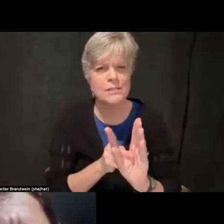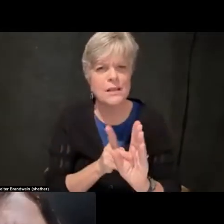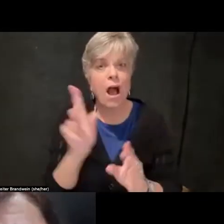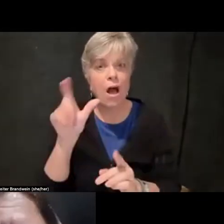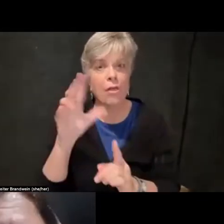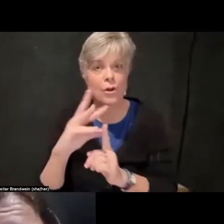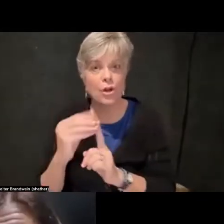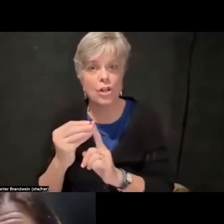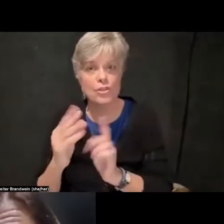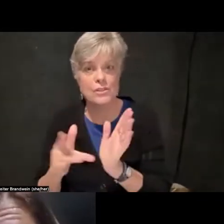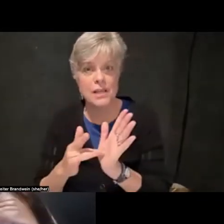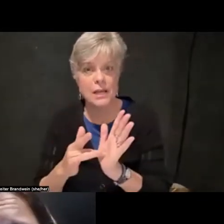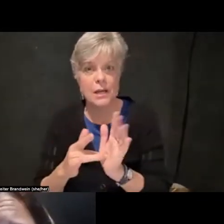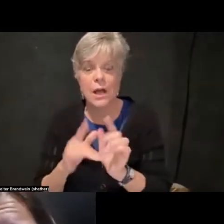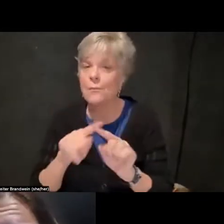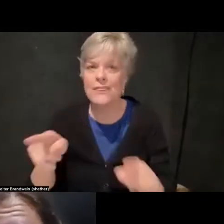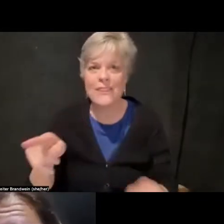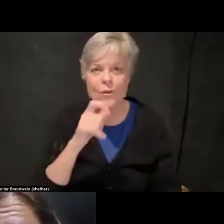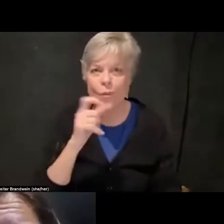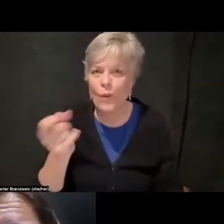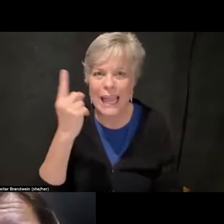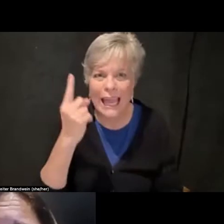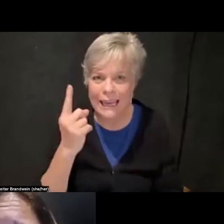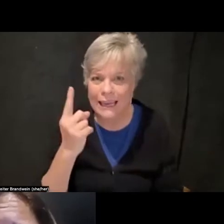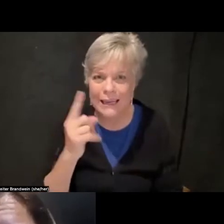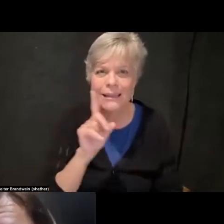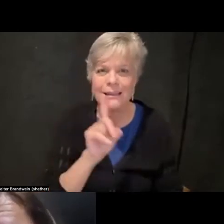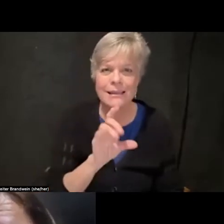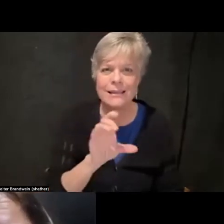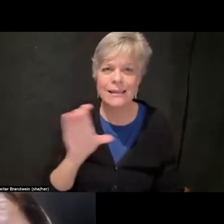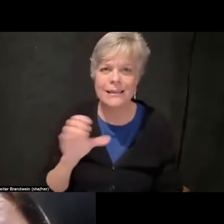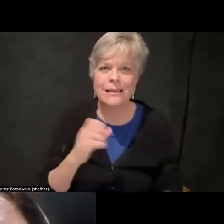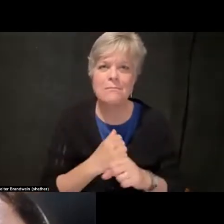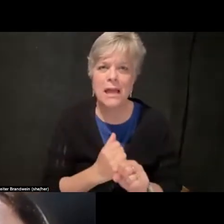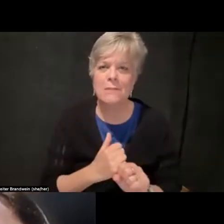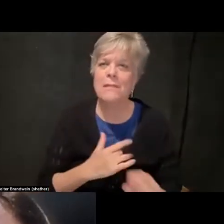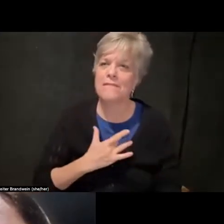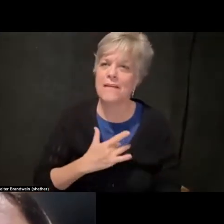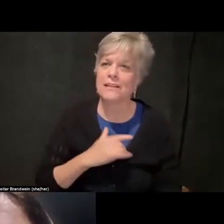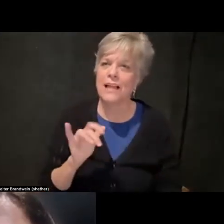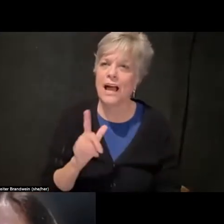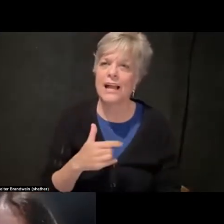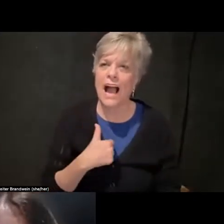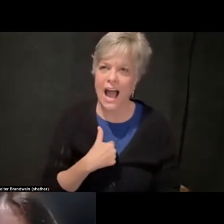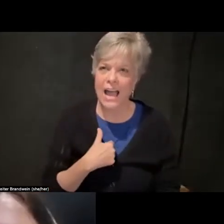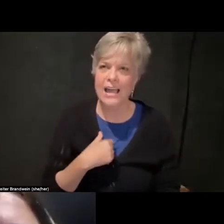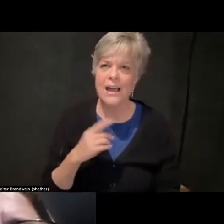but they don't get it. The DCC has made me feel like I have a disability identity.